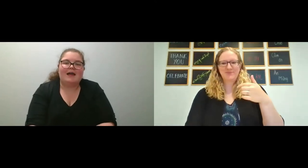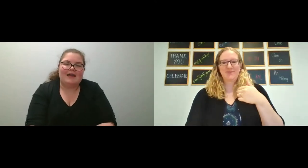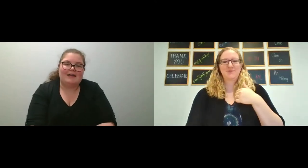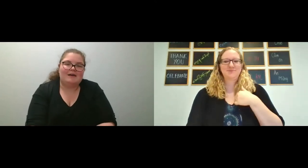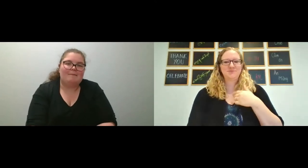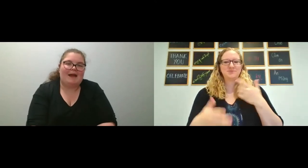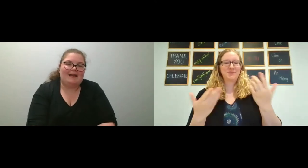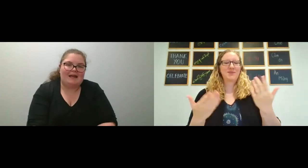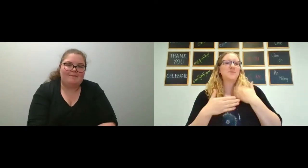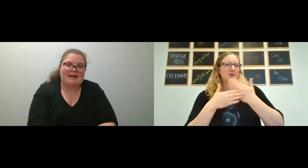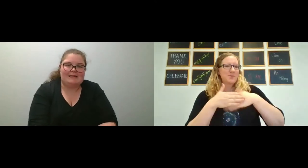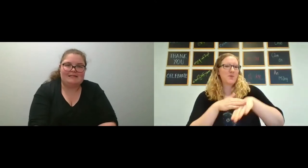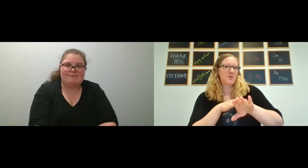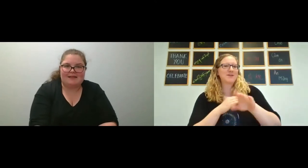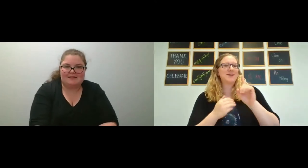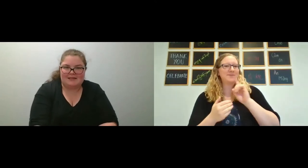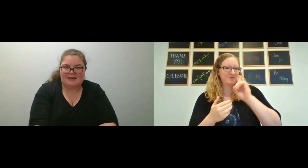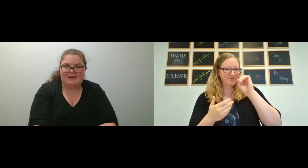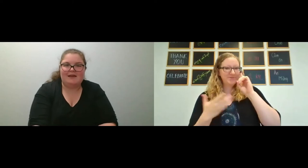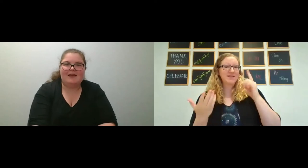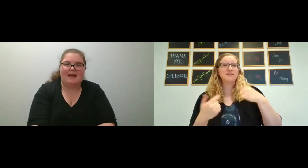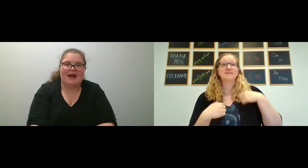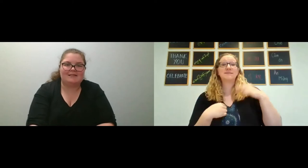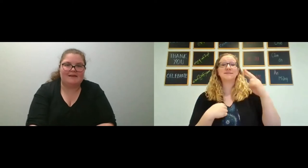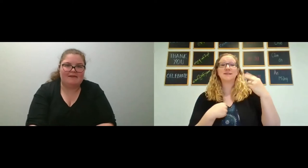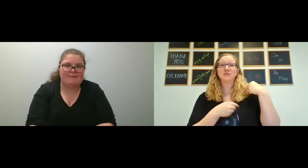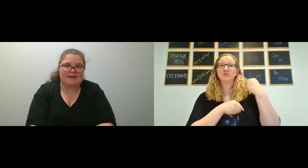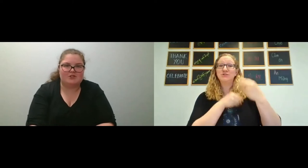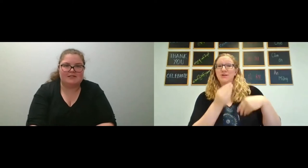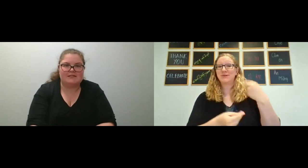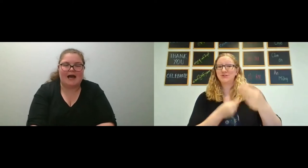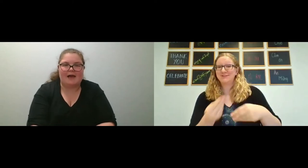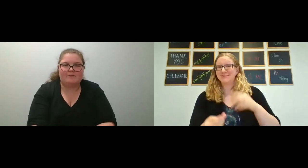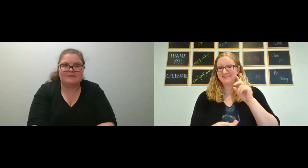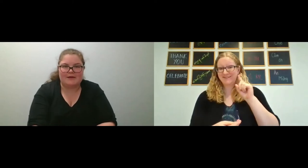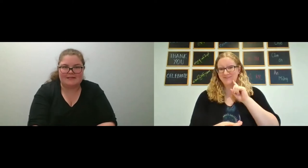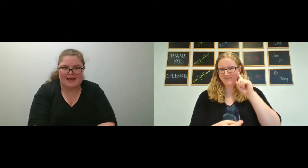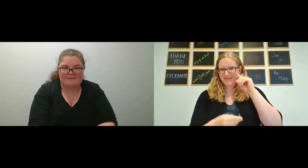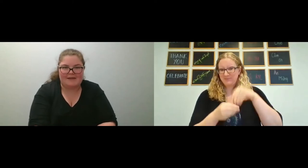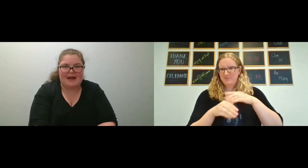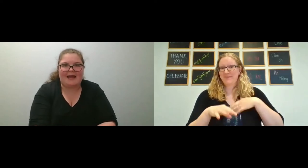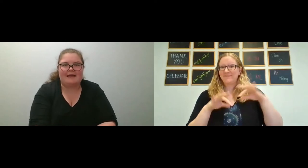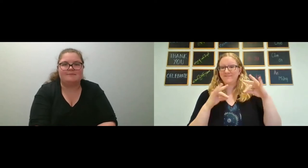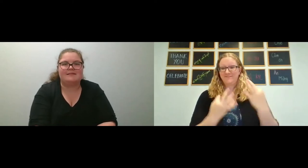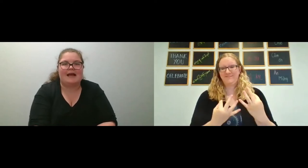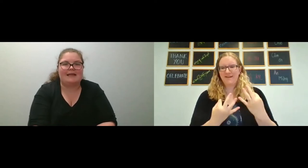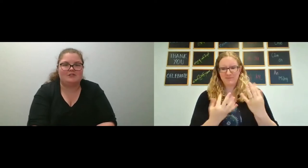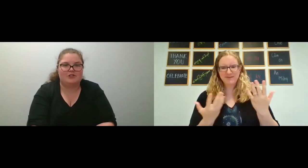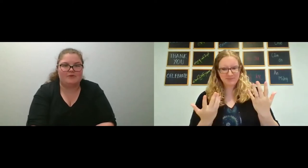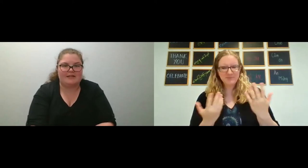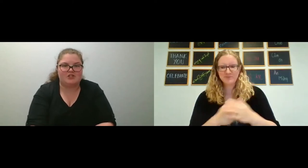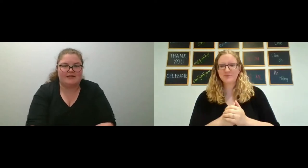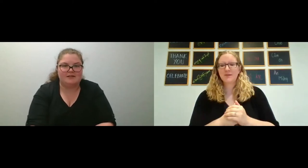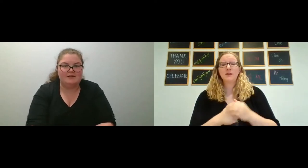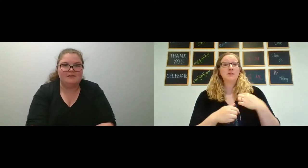Again, my name is Betsy and as Tiffany mentioned, I was born deaf and I am second generation.